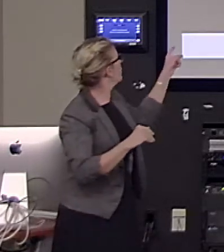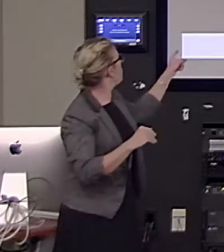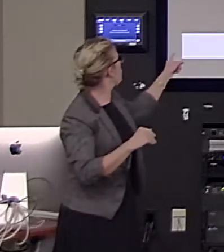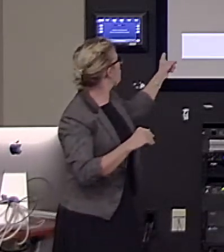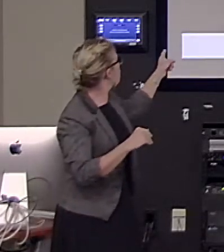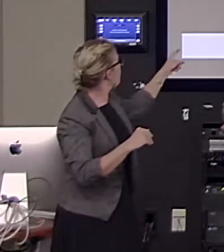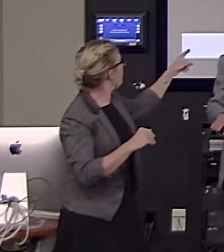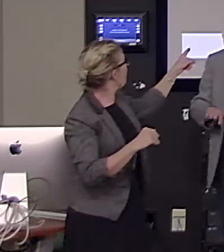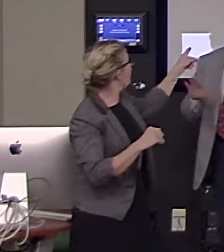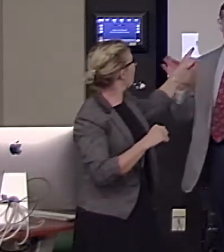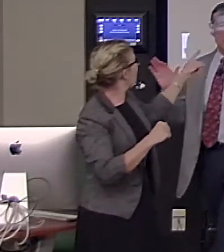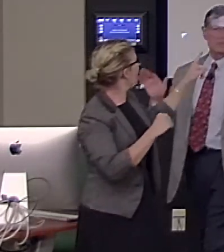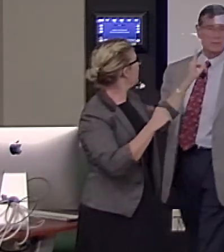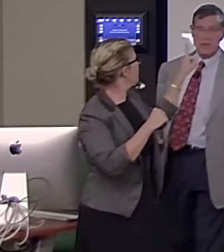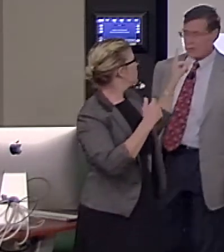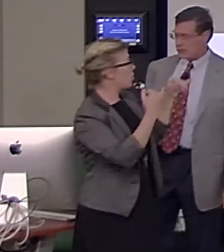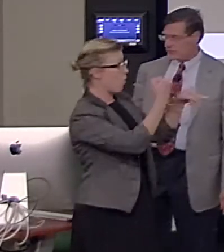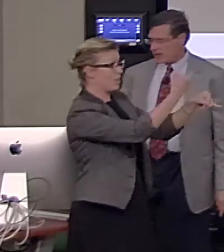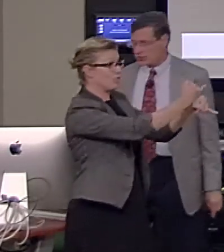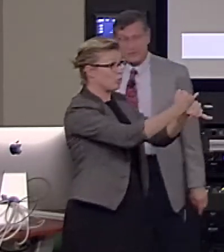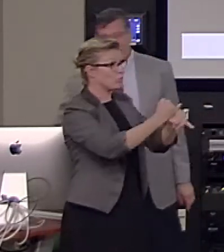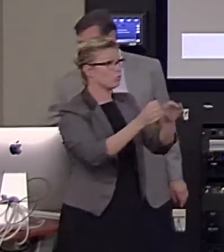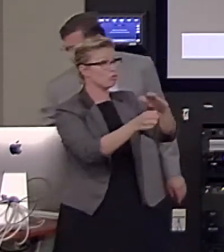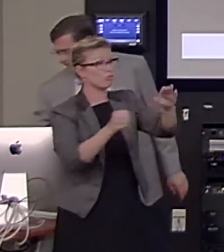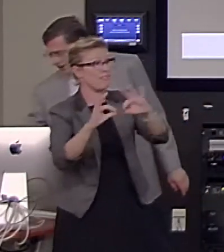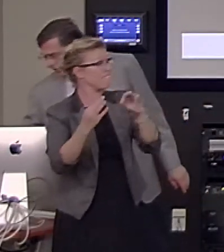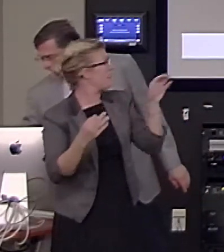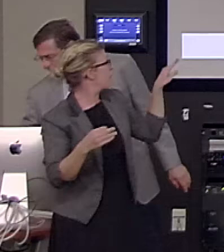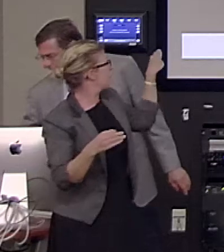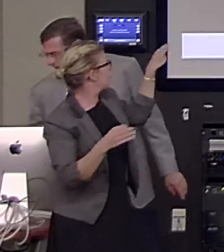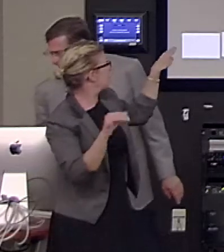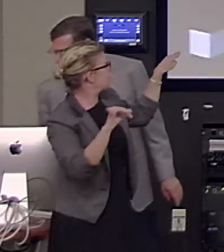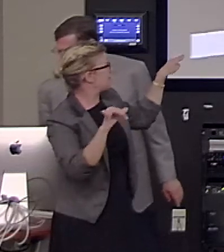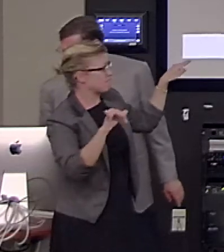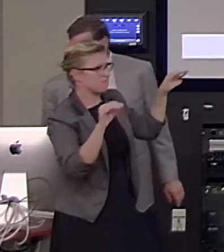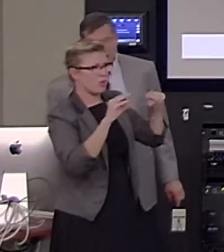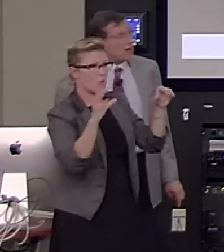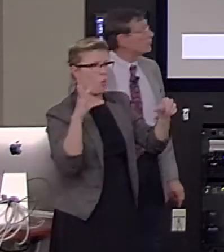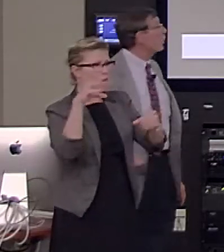to the never institutionalized no intervention effect and obviously no timing effect.